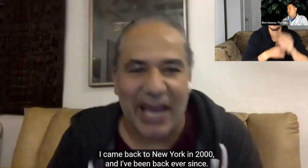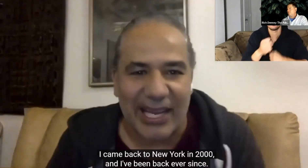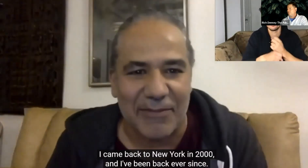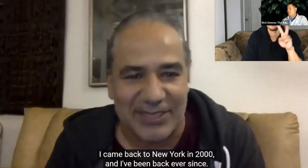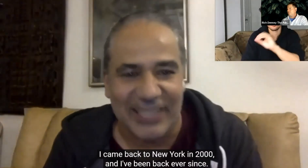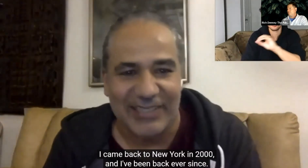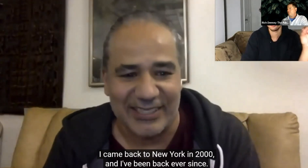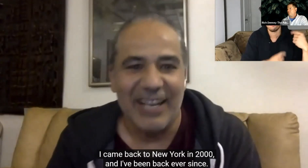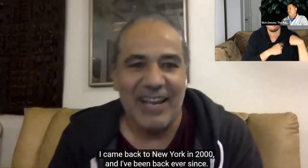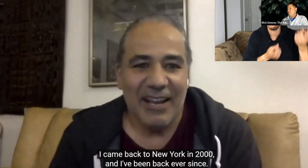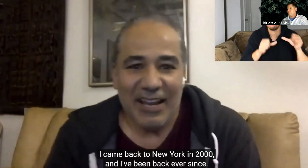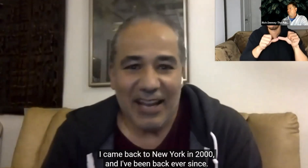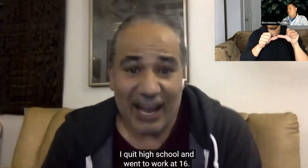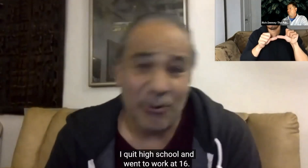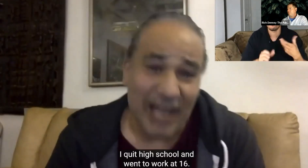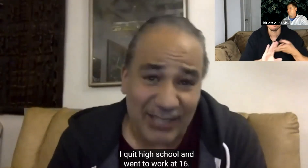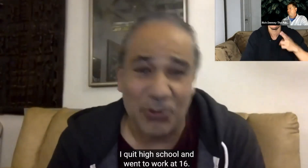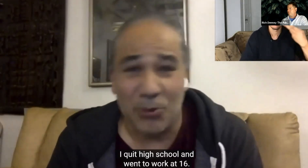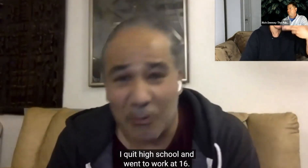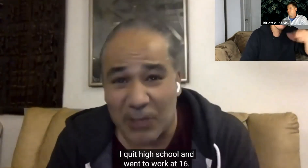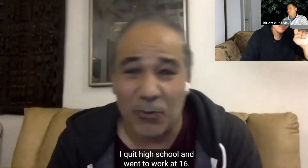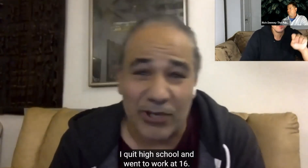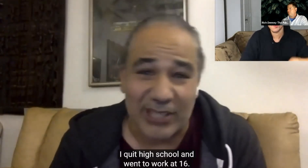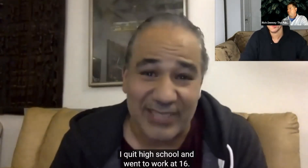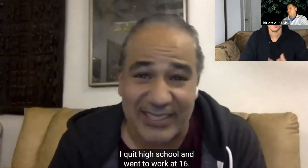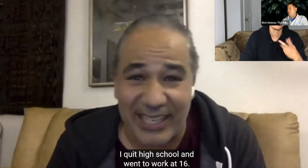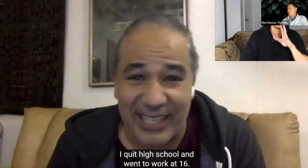back ever since. I quit high school and went to work at 16. I